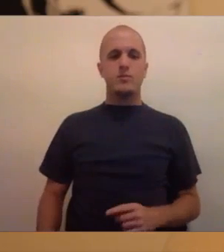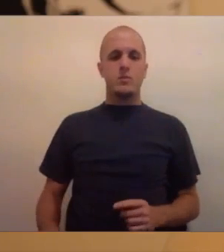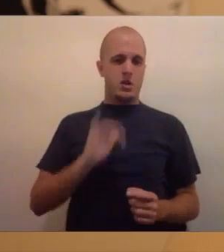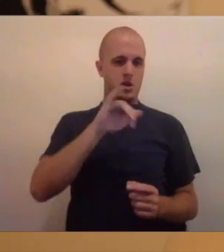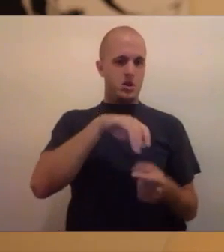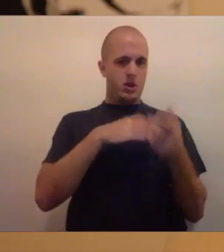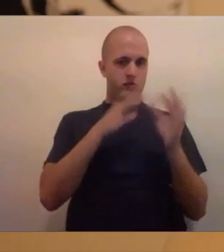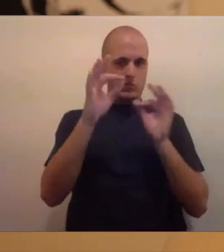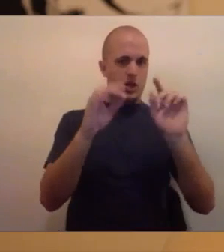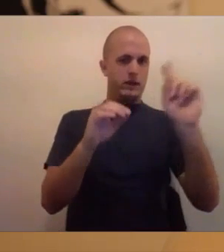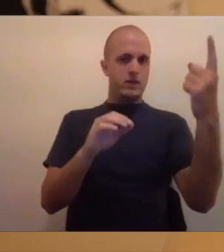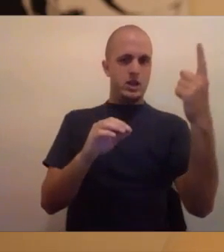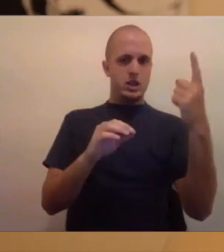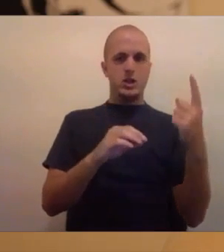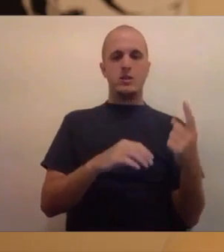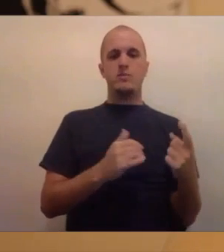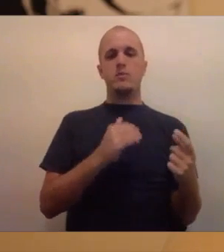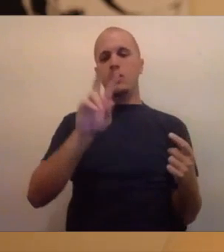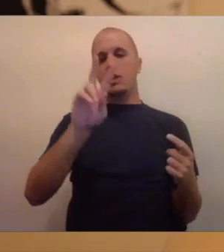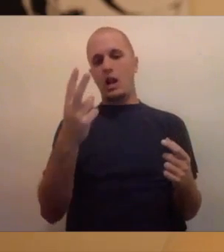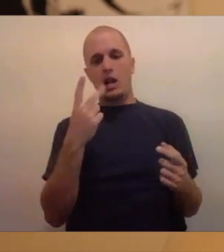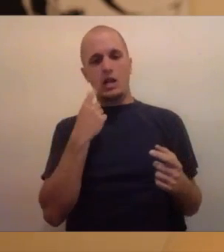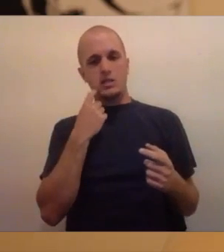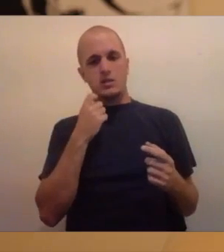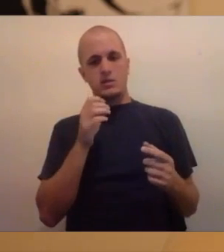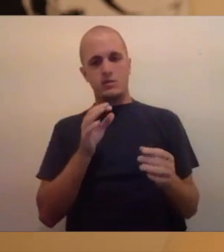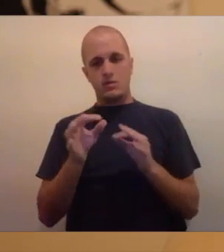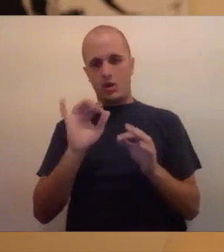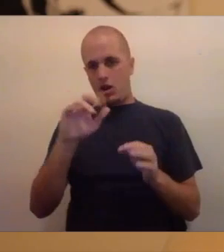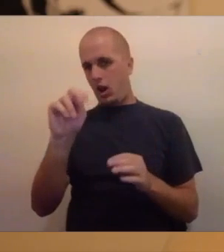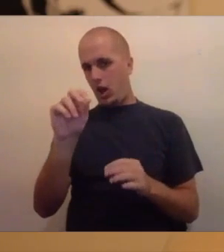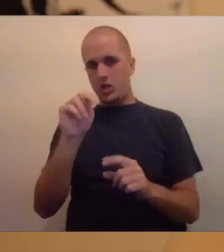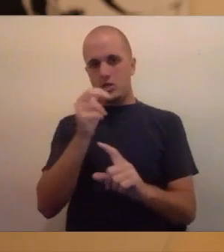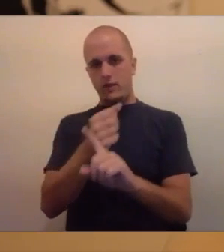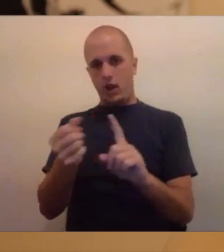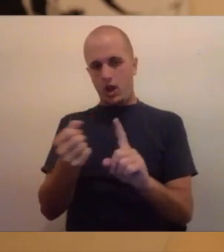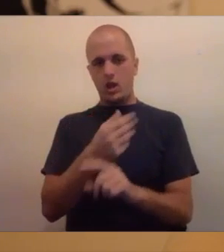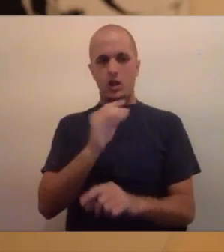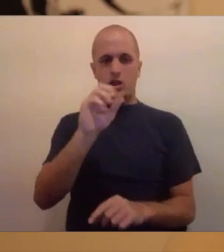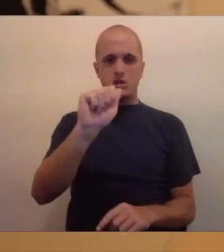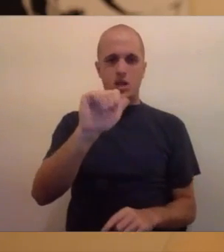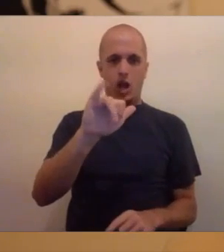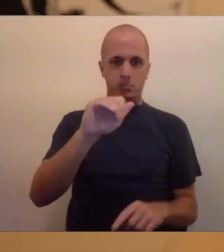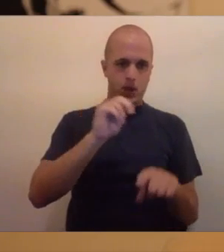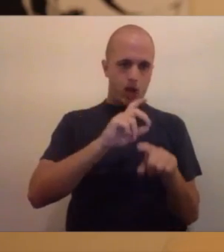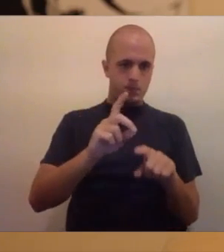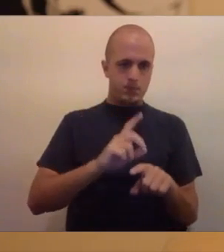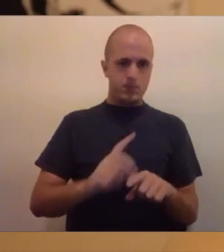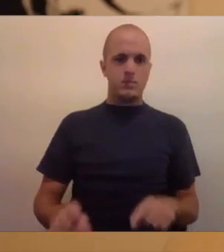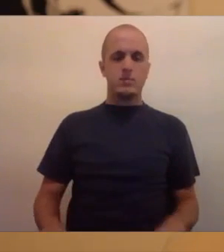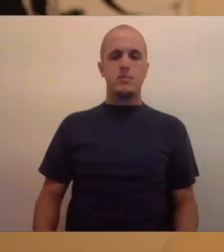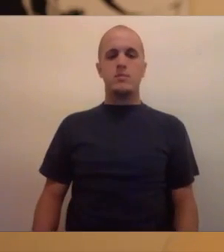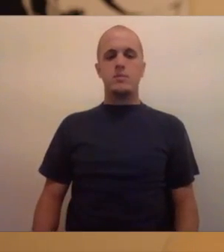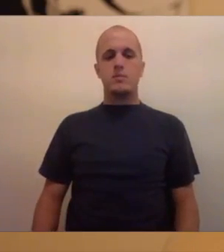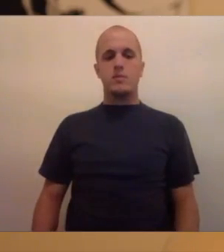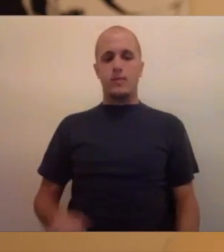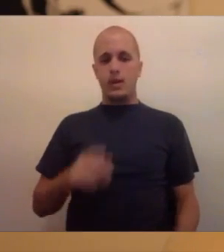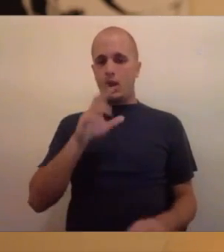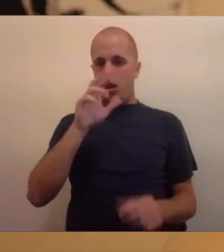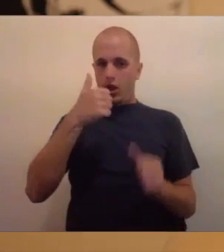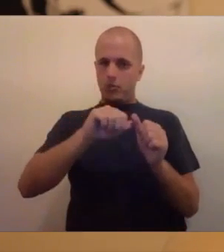So, that is the second step towards spirituality. First is nonviolence, second is discipline.